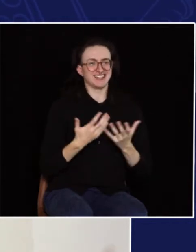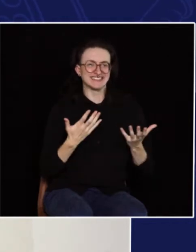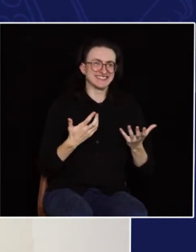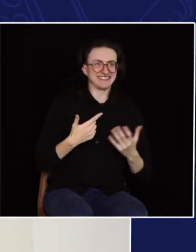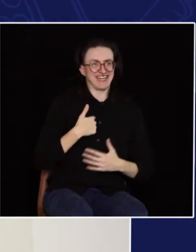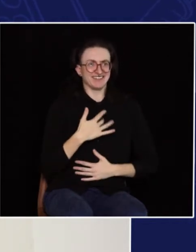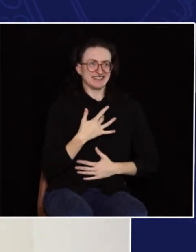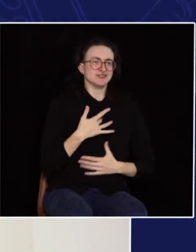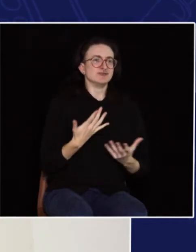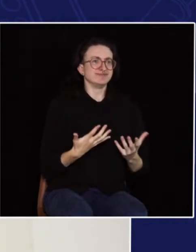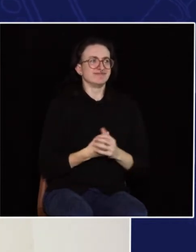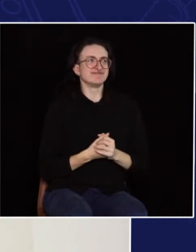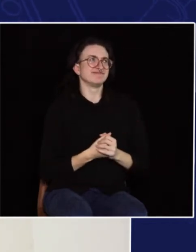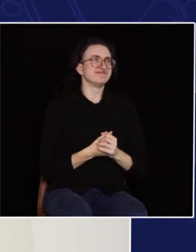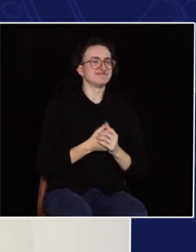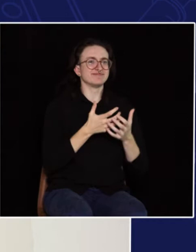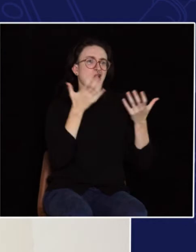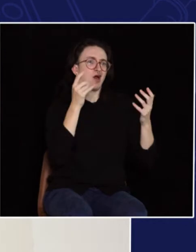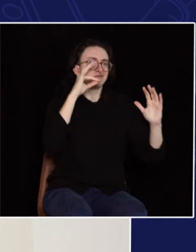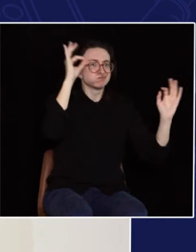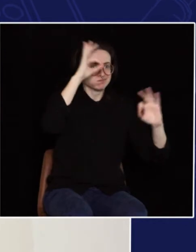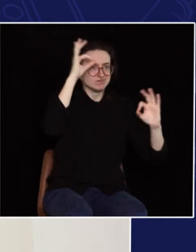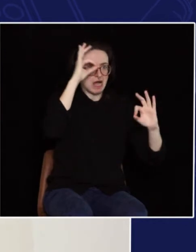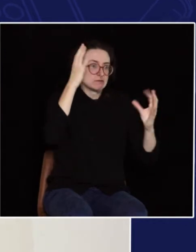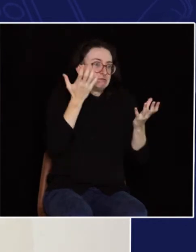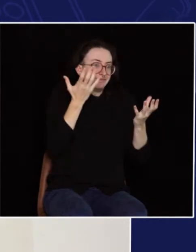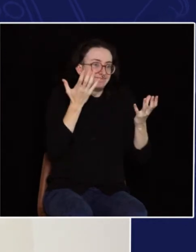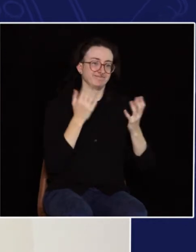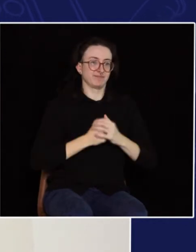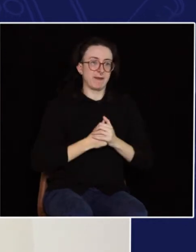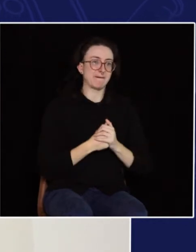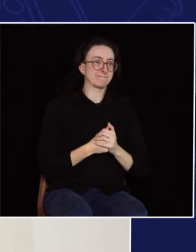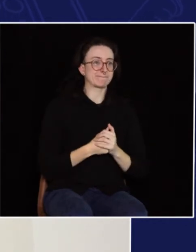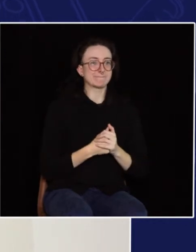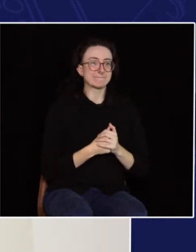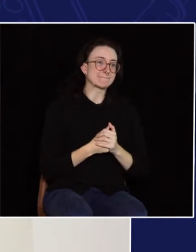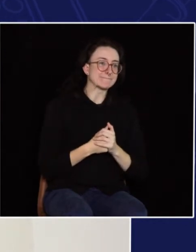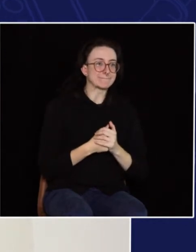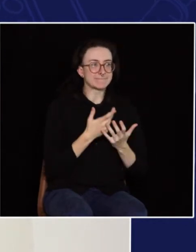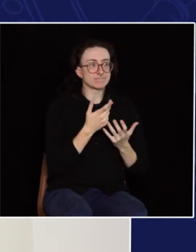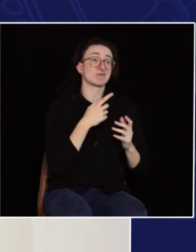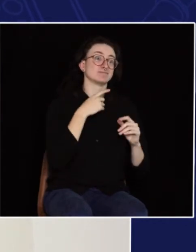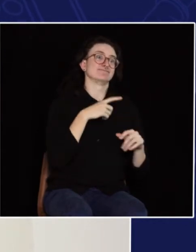And, so... I think there was a lot of unknown...